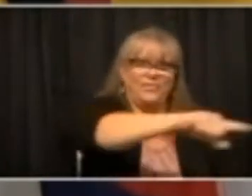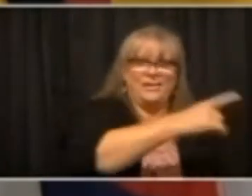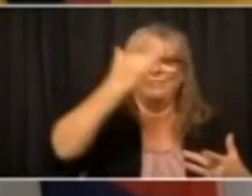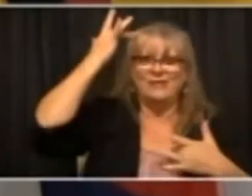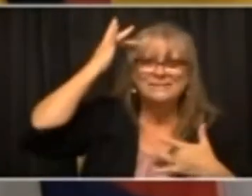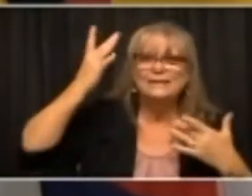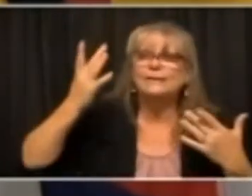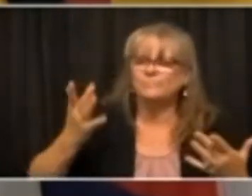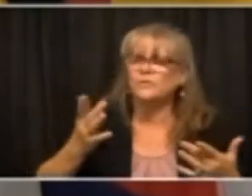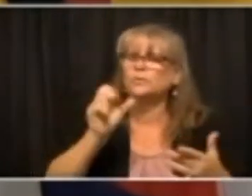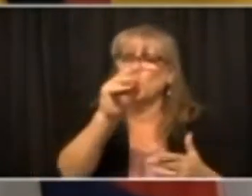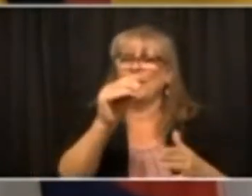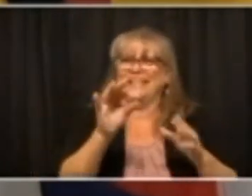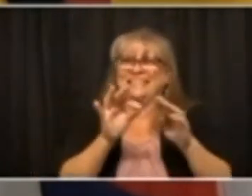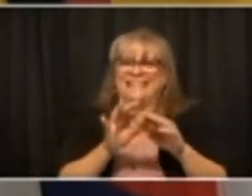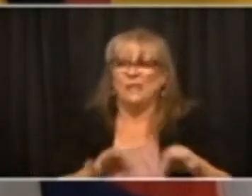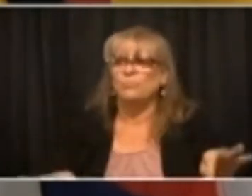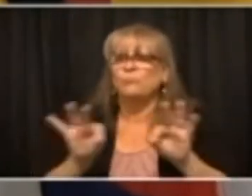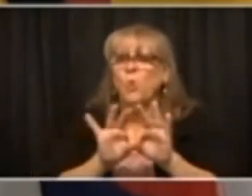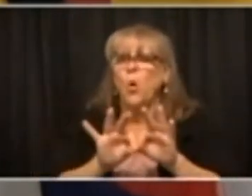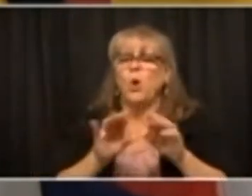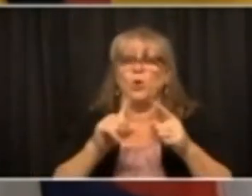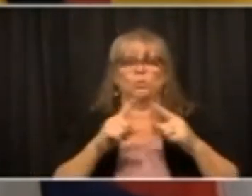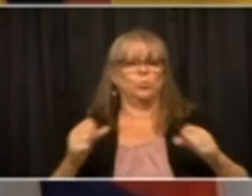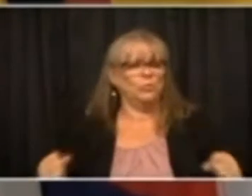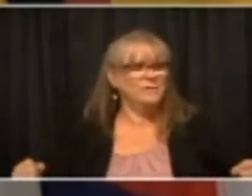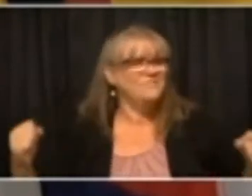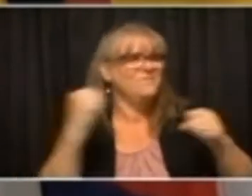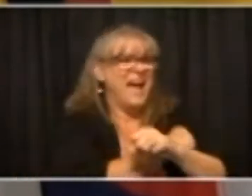in fighting the fires we want to make sure that we don't do so